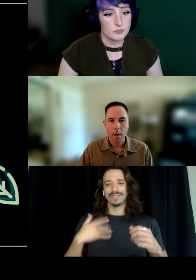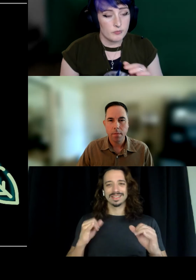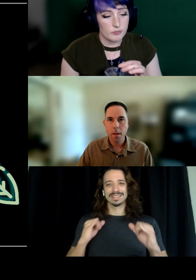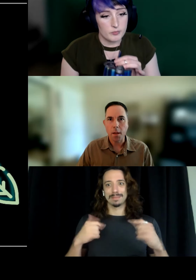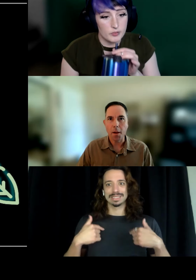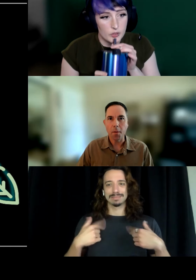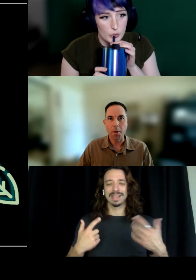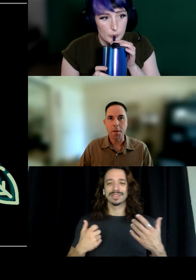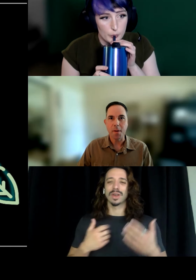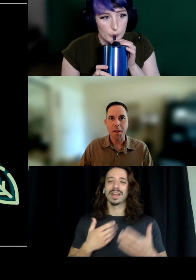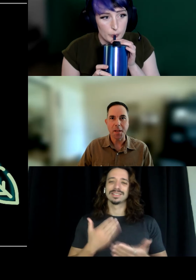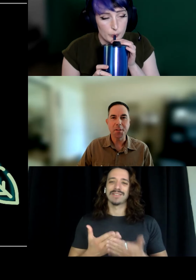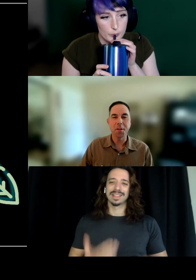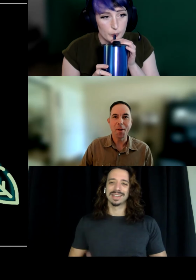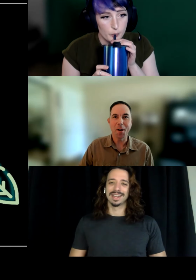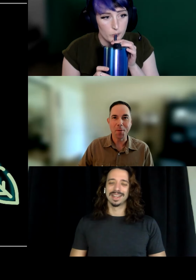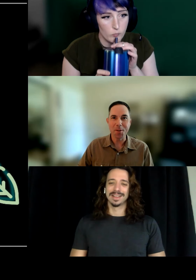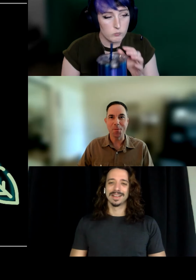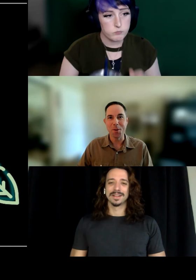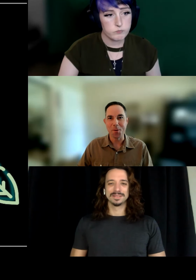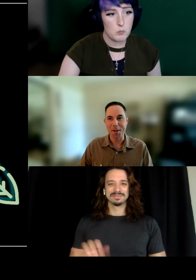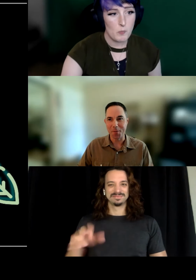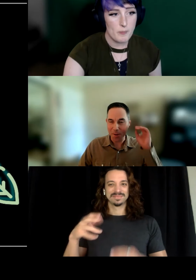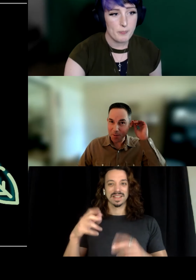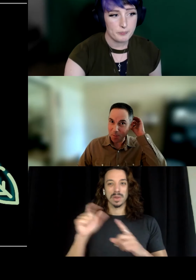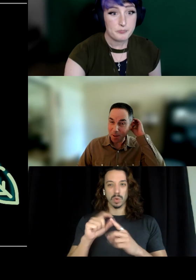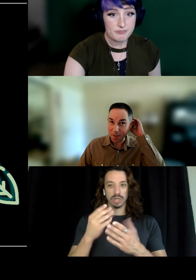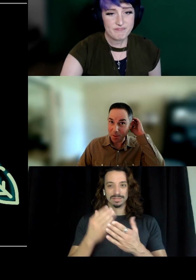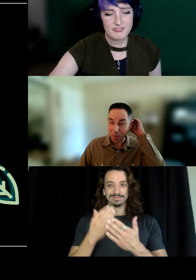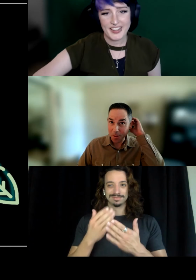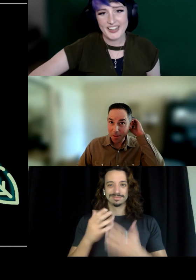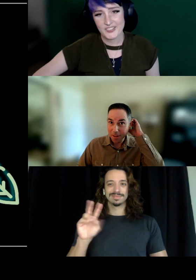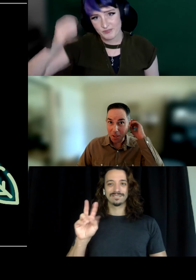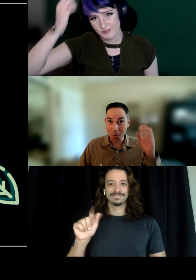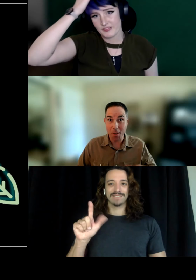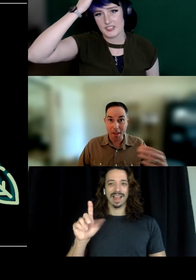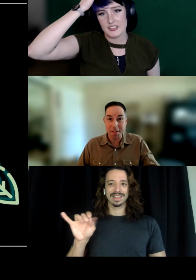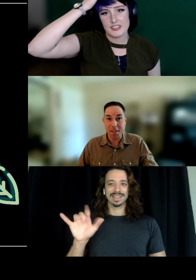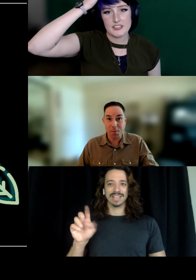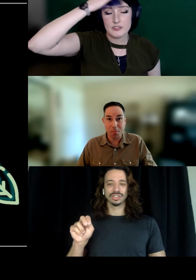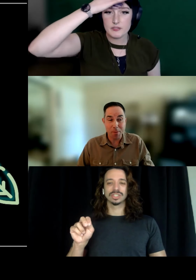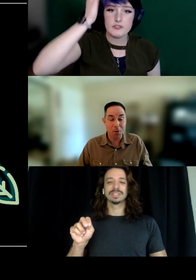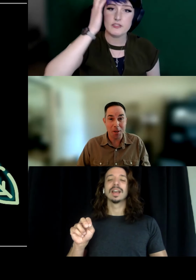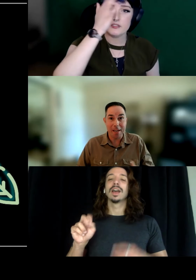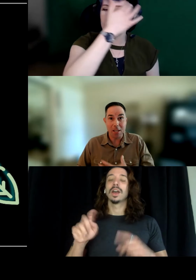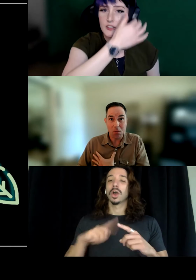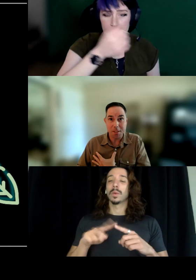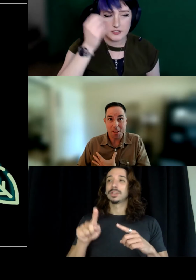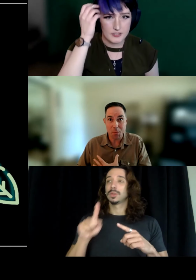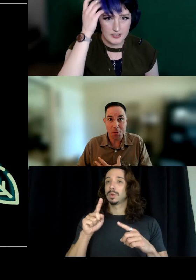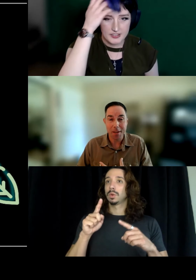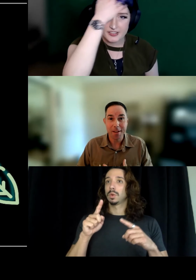[Rob]: I feel like a lot of the work is validation. No matter how much you've been doing it, when you hear someone else you look at as an expert, when people are looking at you as an expert,